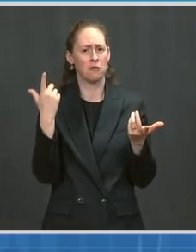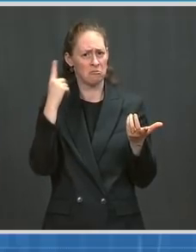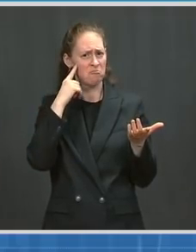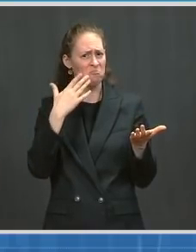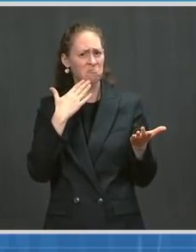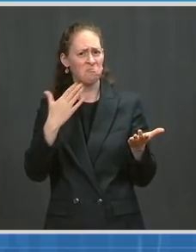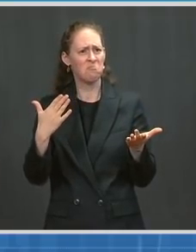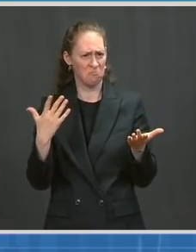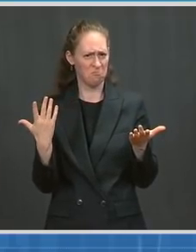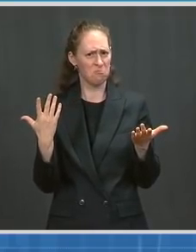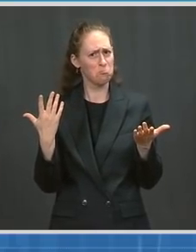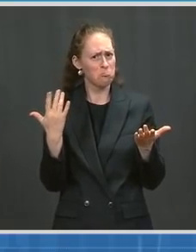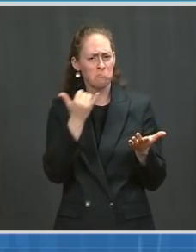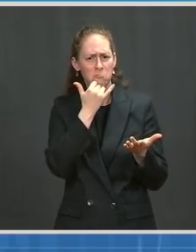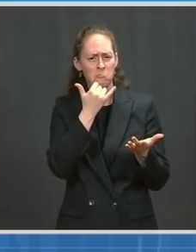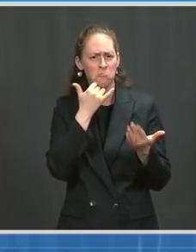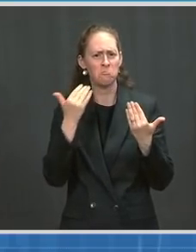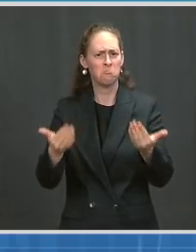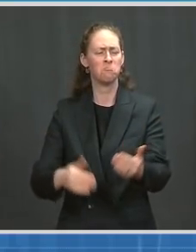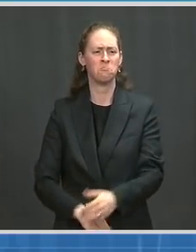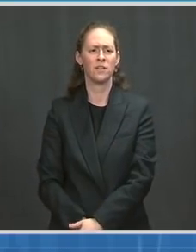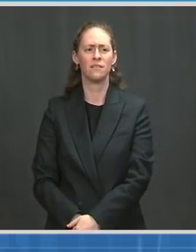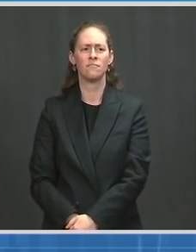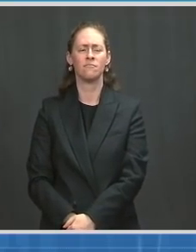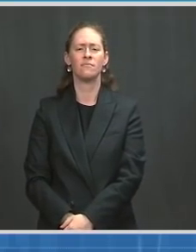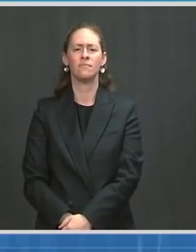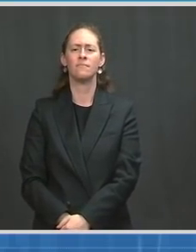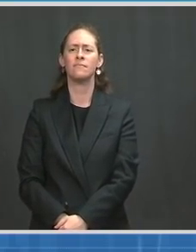Next question. Moderator: Jeremy Diamond, CNN.